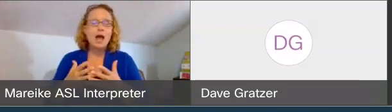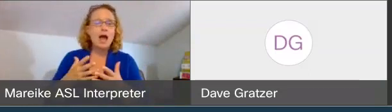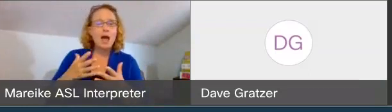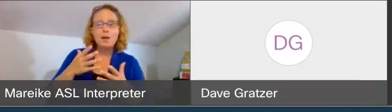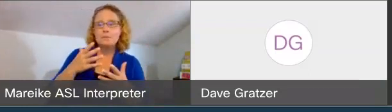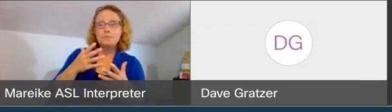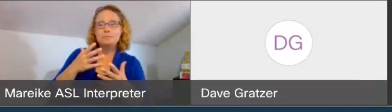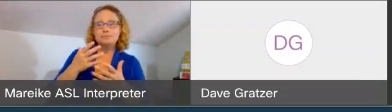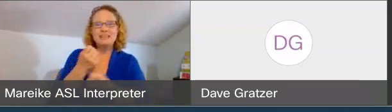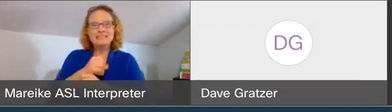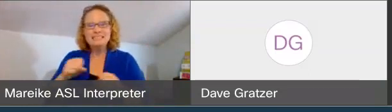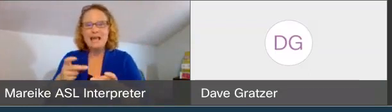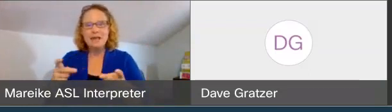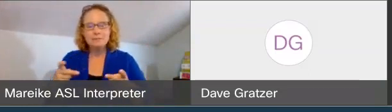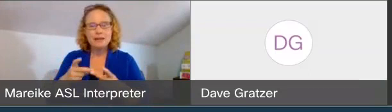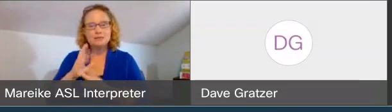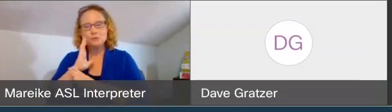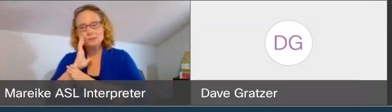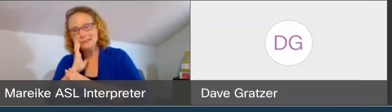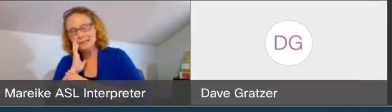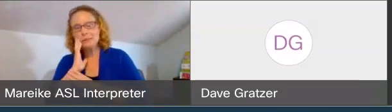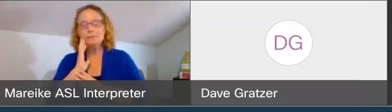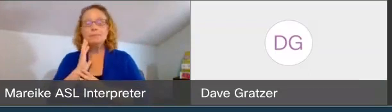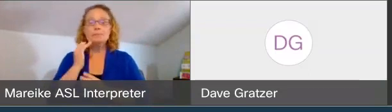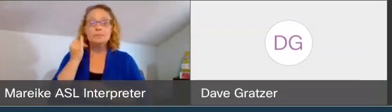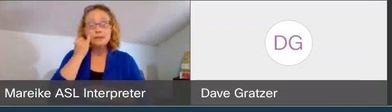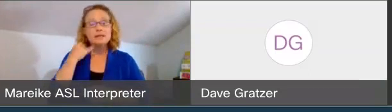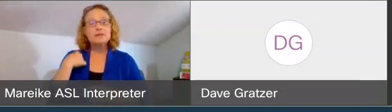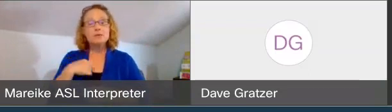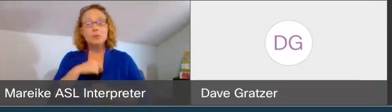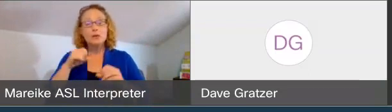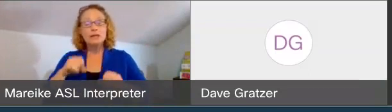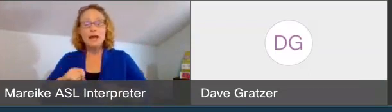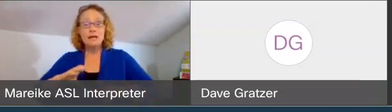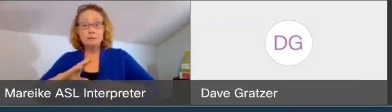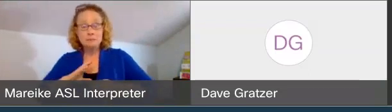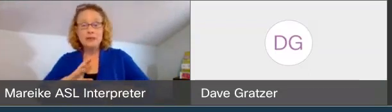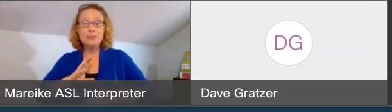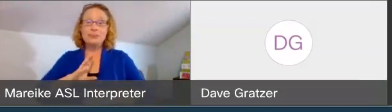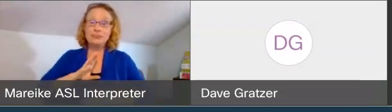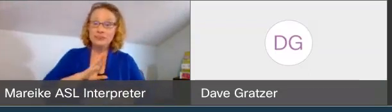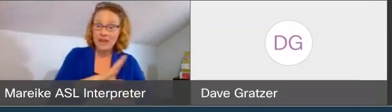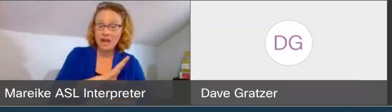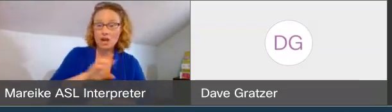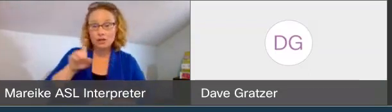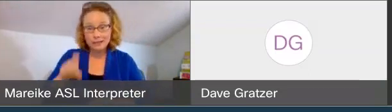And I think if you can meet people where they are, you're much more likely to kind of